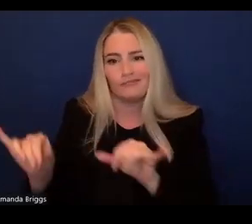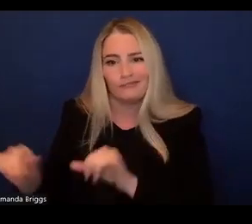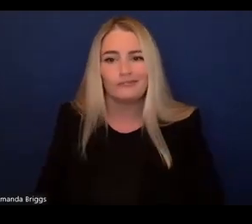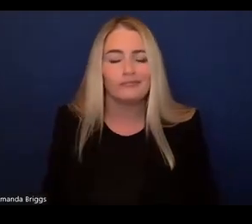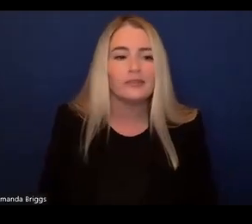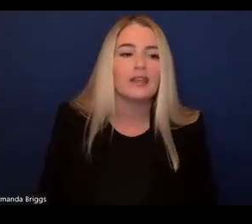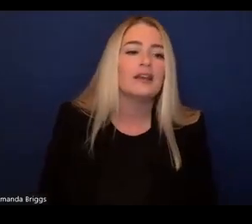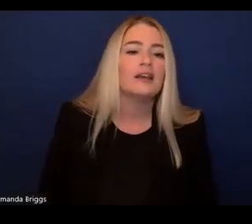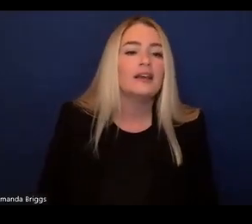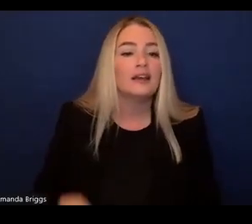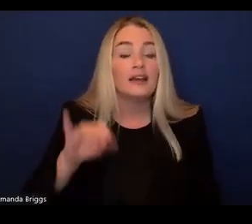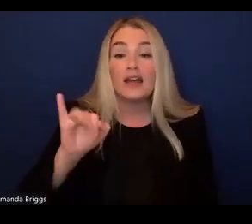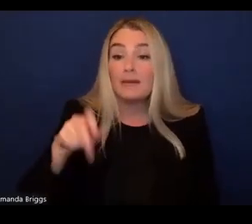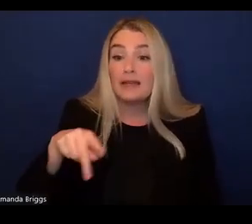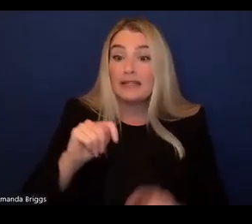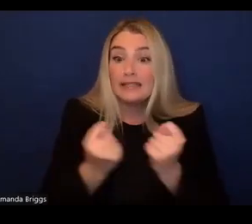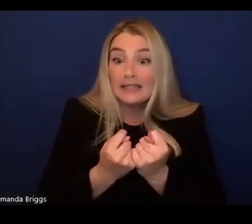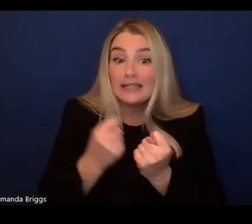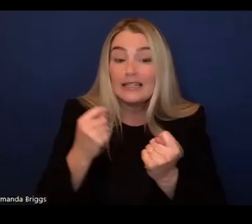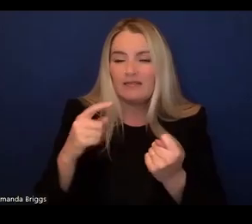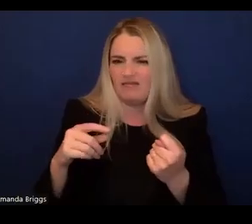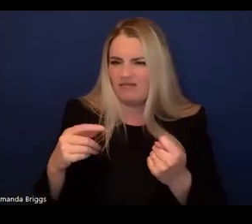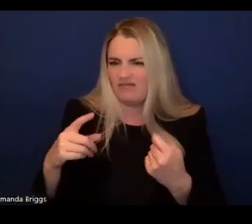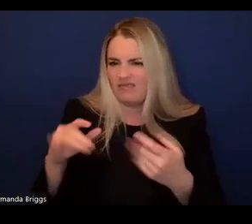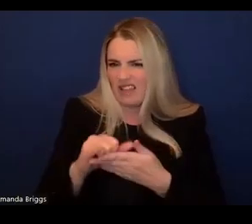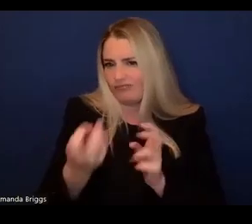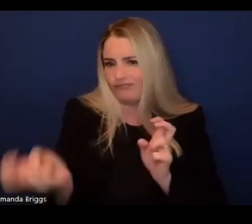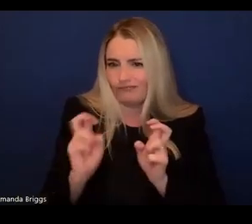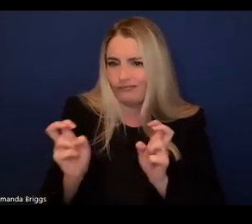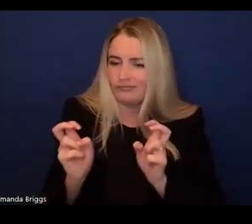The IEP team, when they hold the Manifestation Determination,